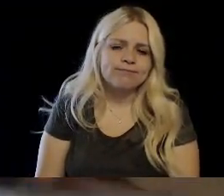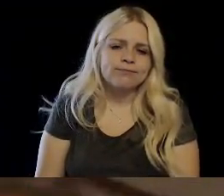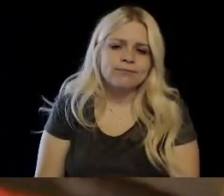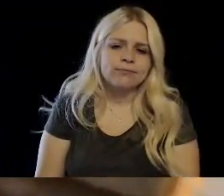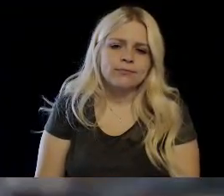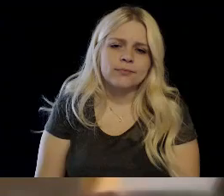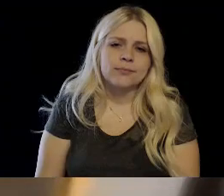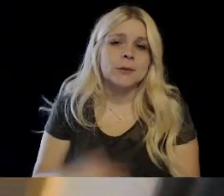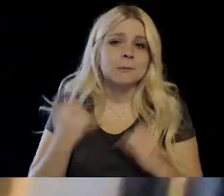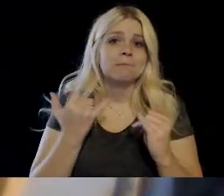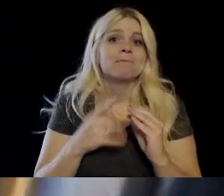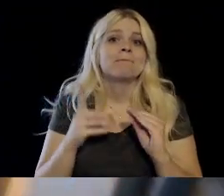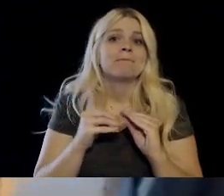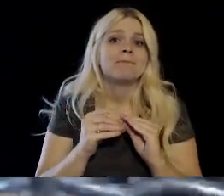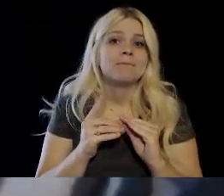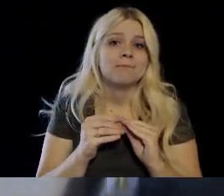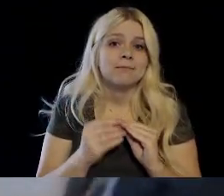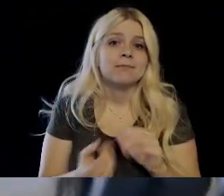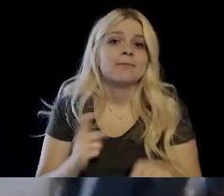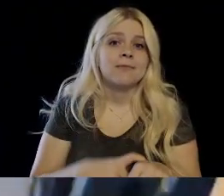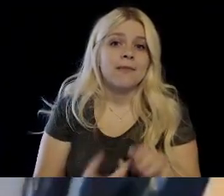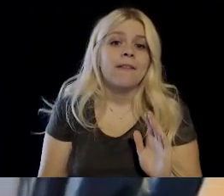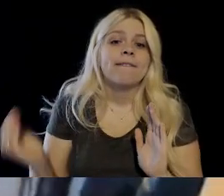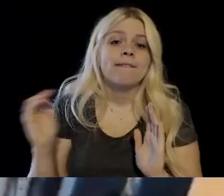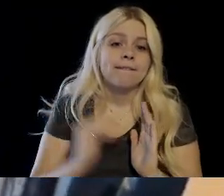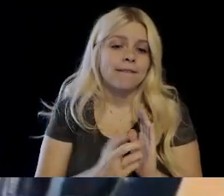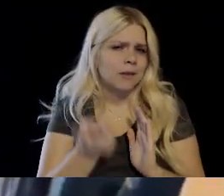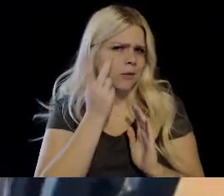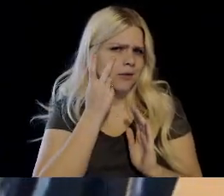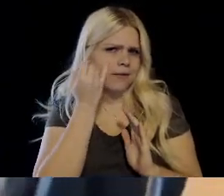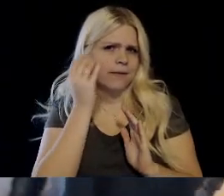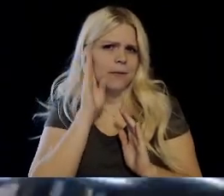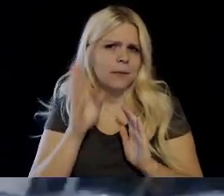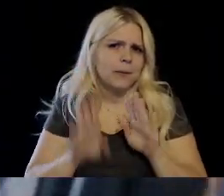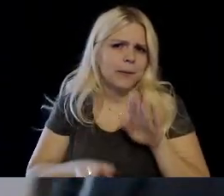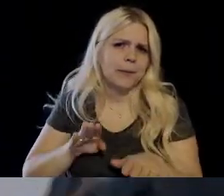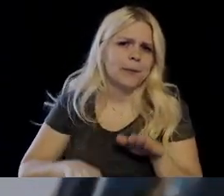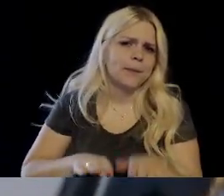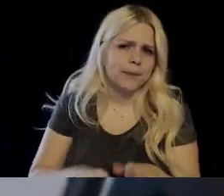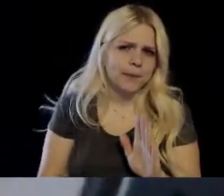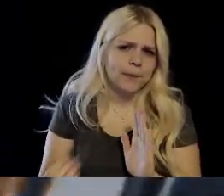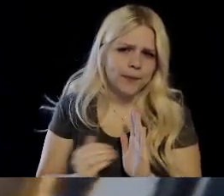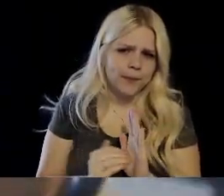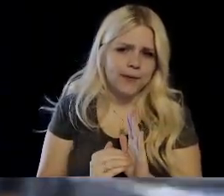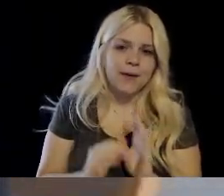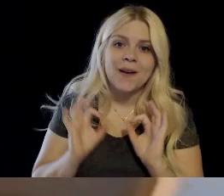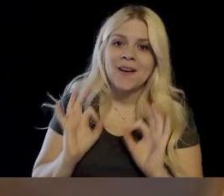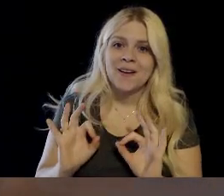it takes to get the grizzly bears to come back through here. Yes, Gina! You should get